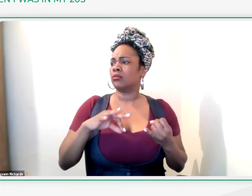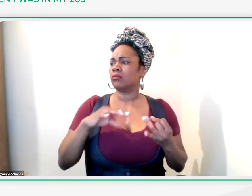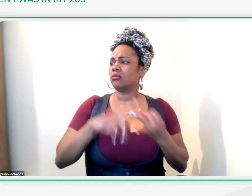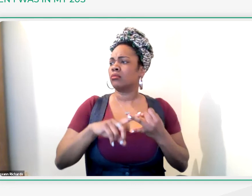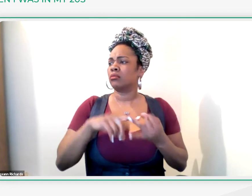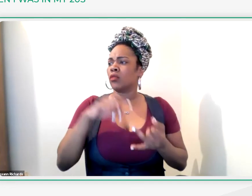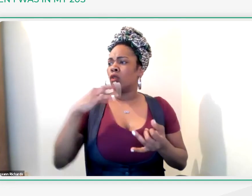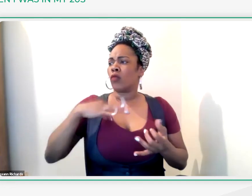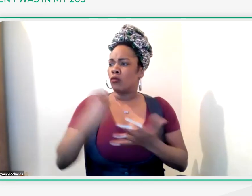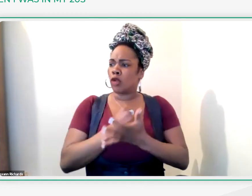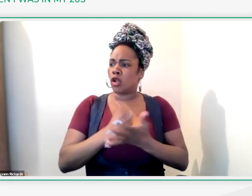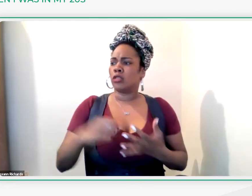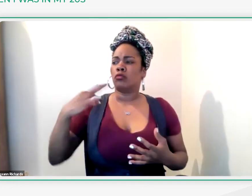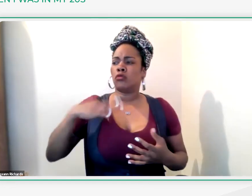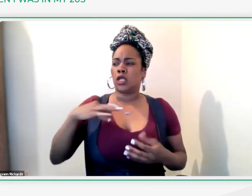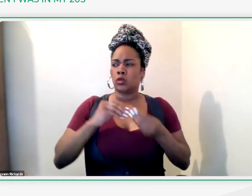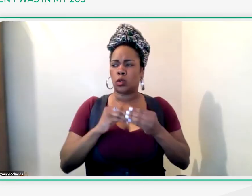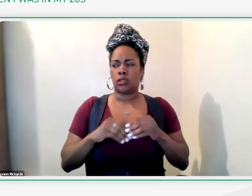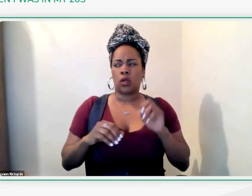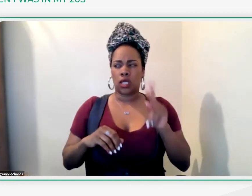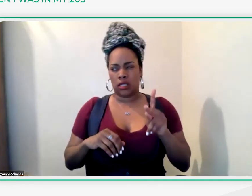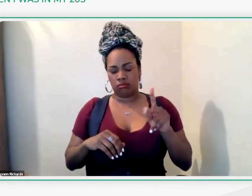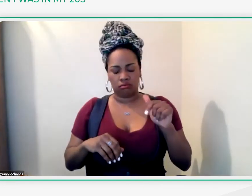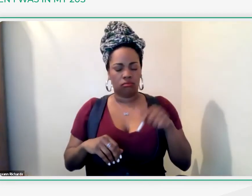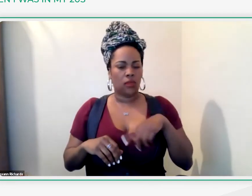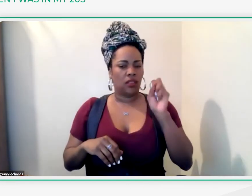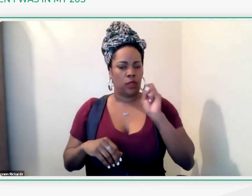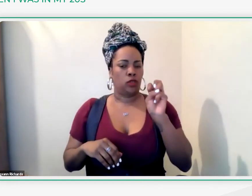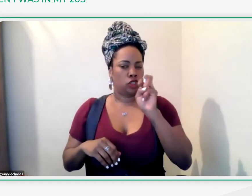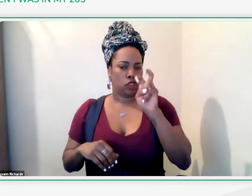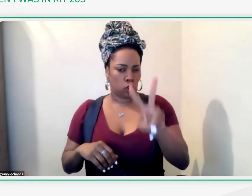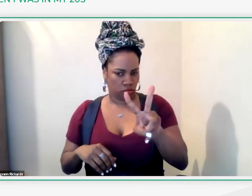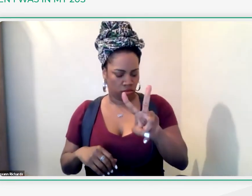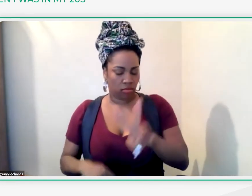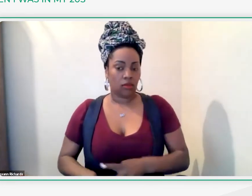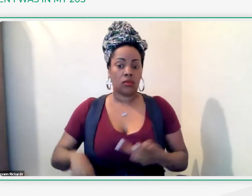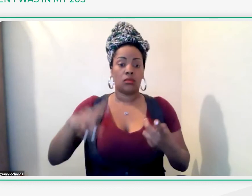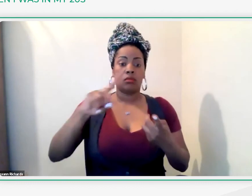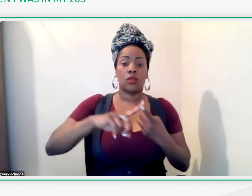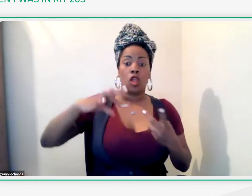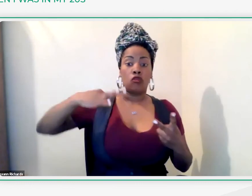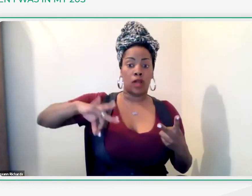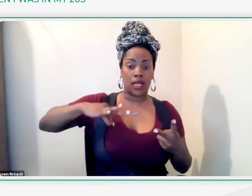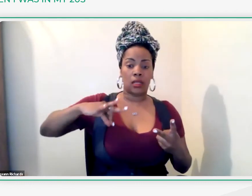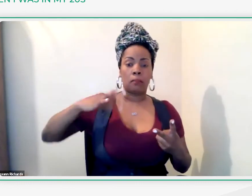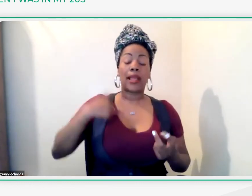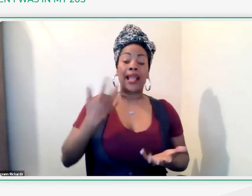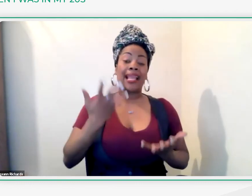What's the difference between credit card and a credit score?